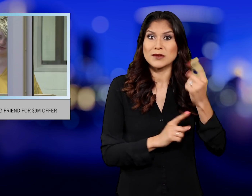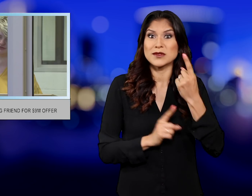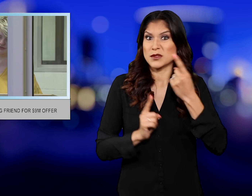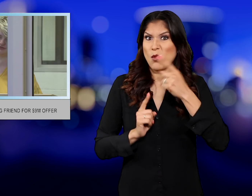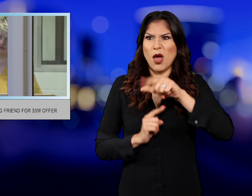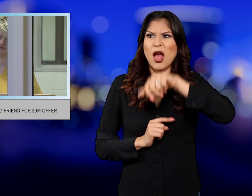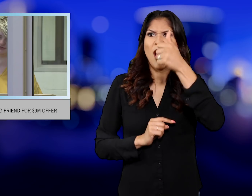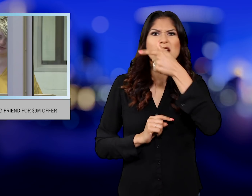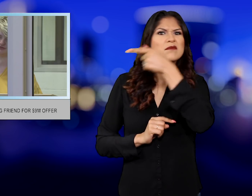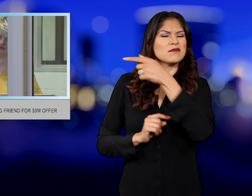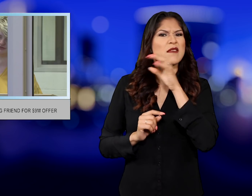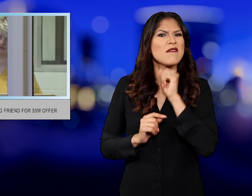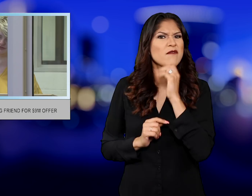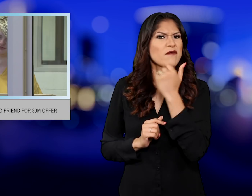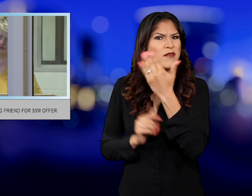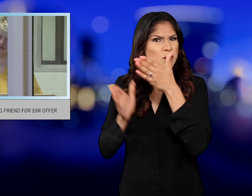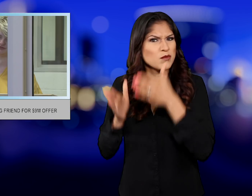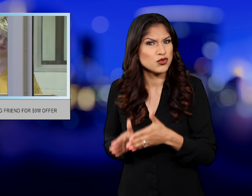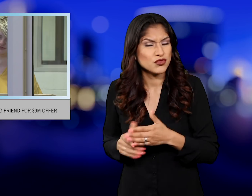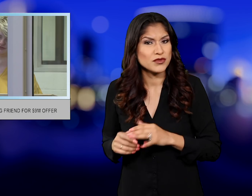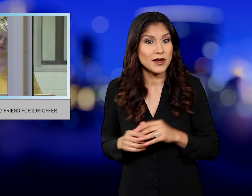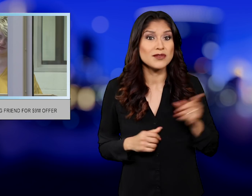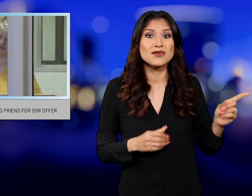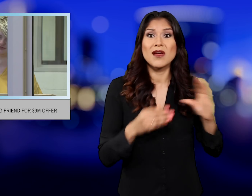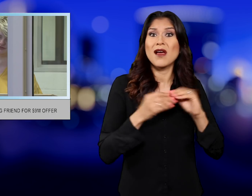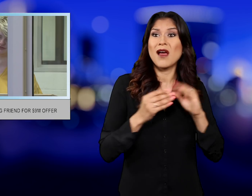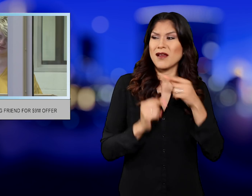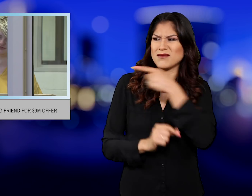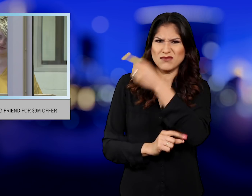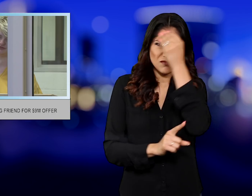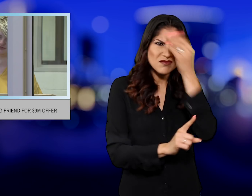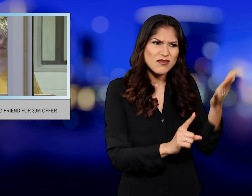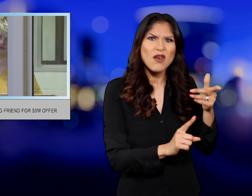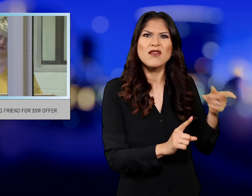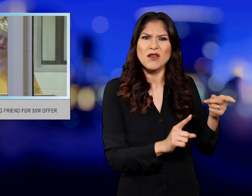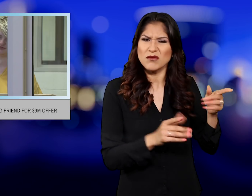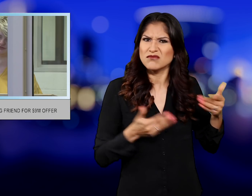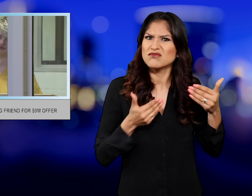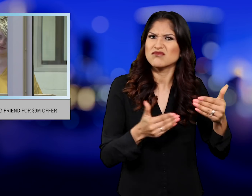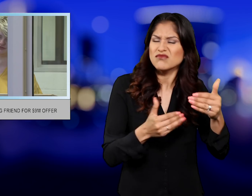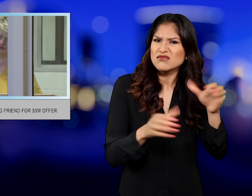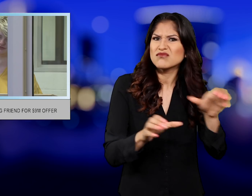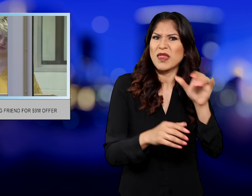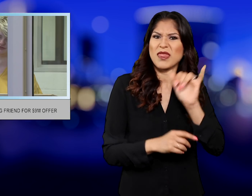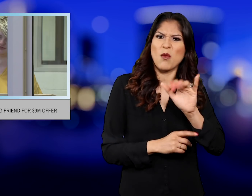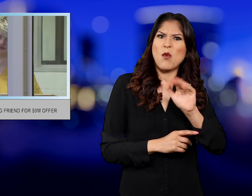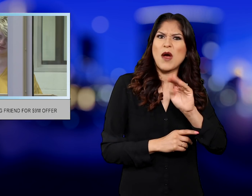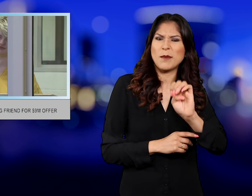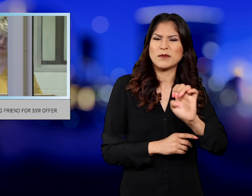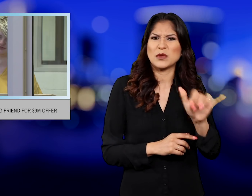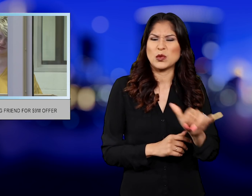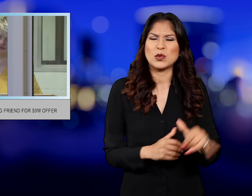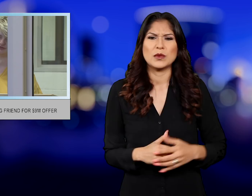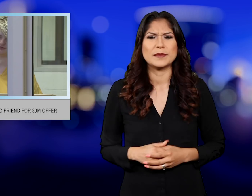a 15-year-old. She says Schilmiller directed her to commit that crime as well.